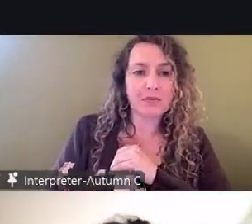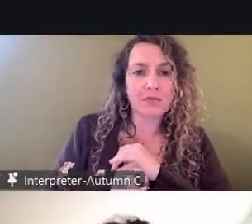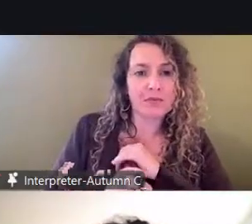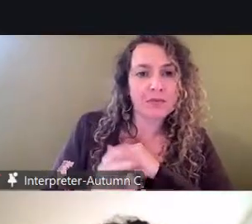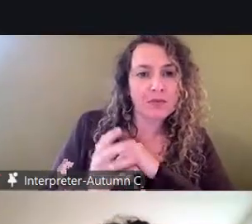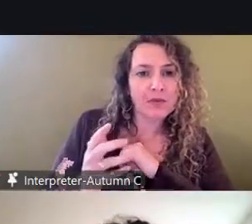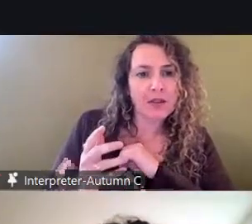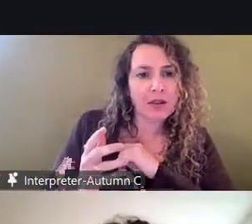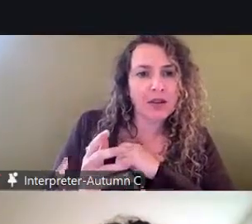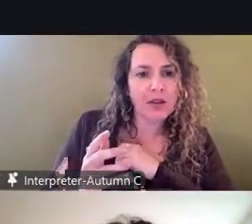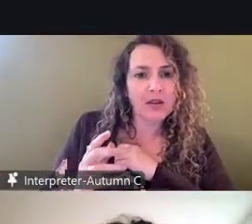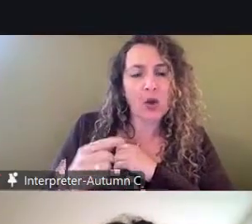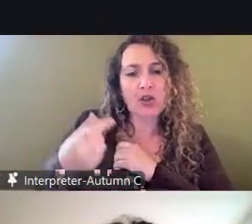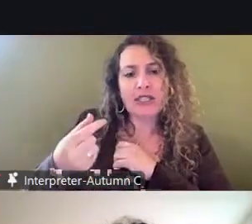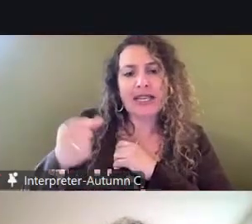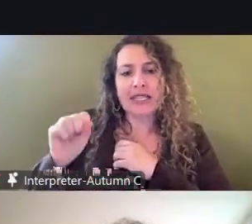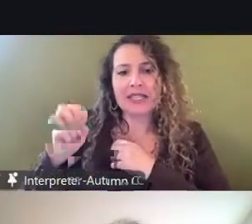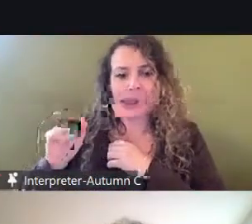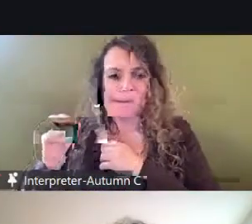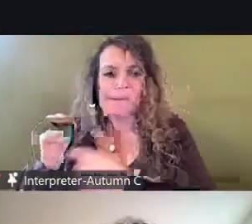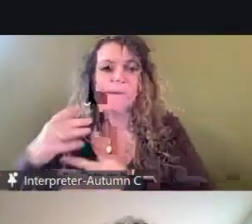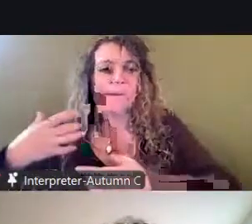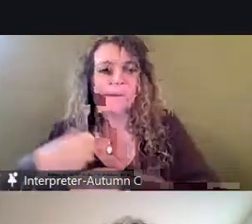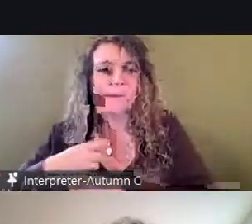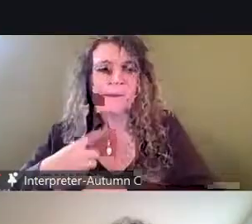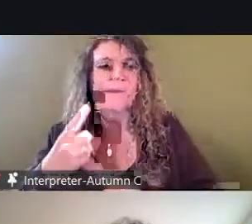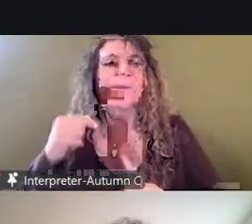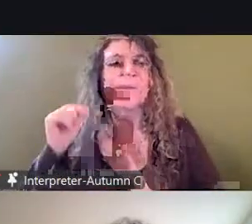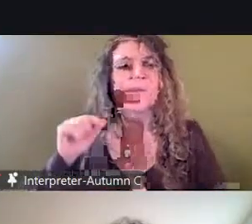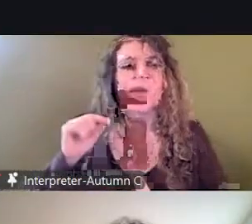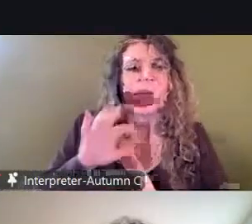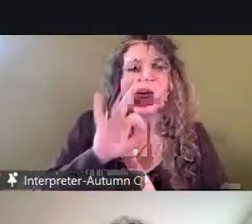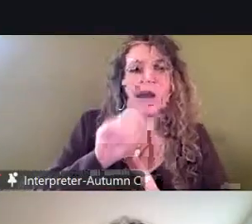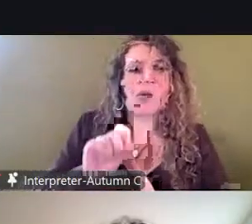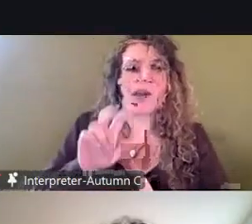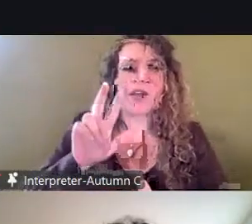so GSM for short And people with type one diabetes are more than five times more